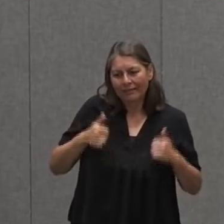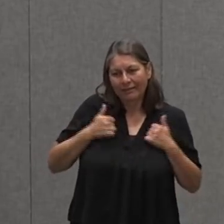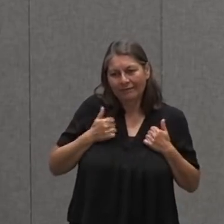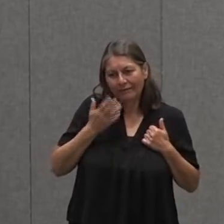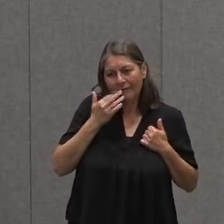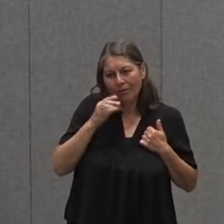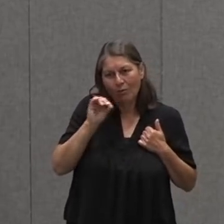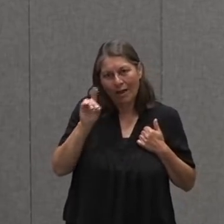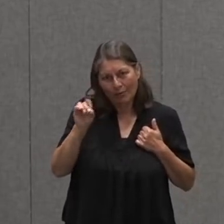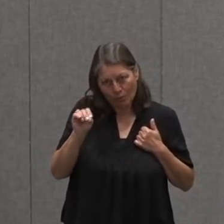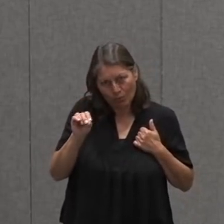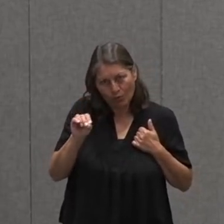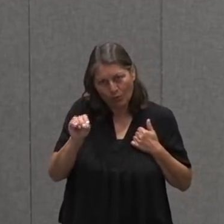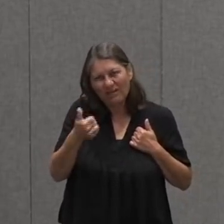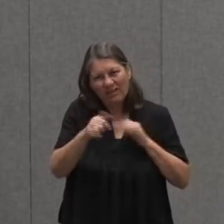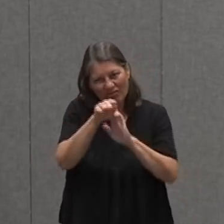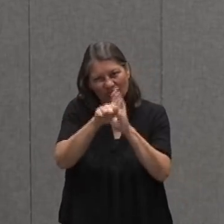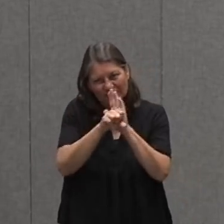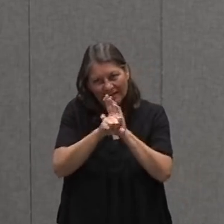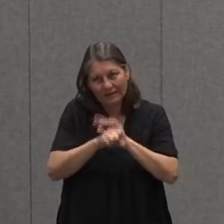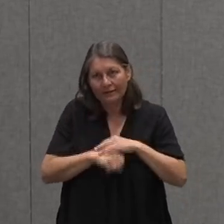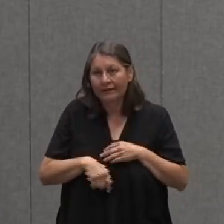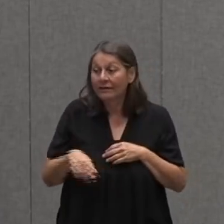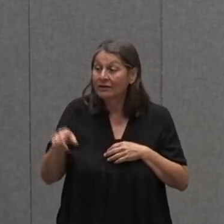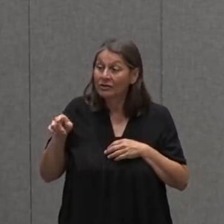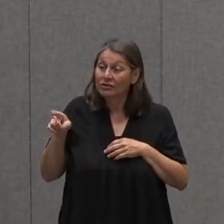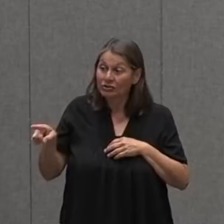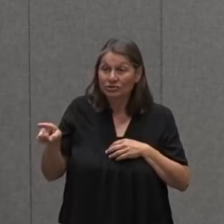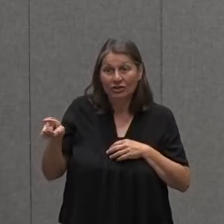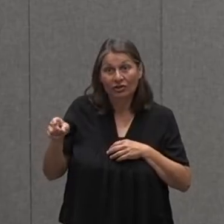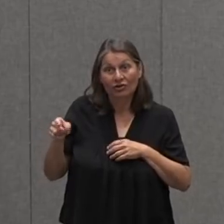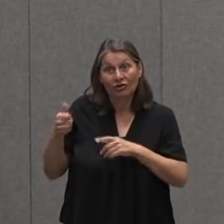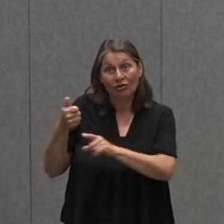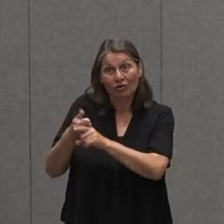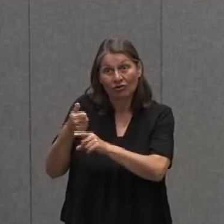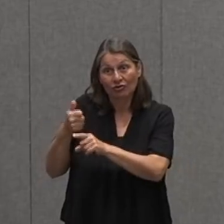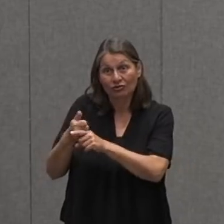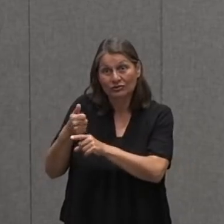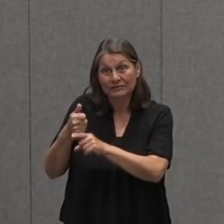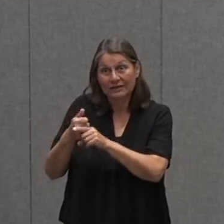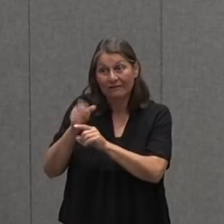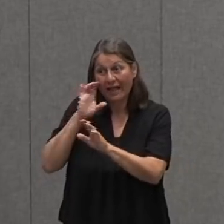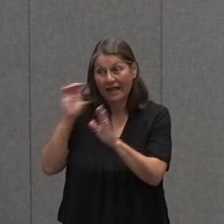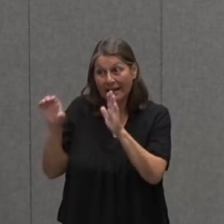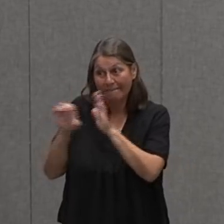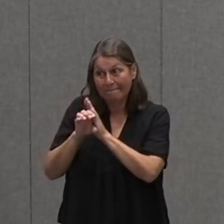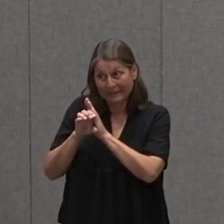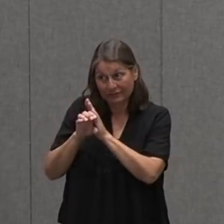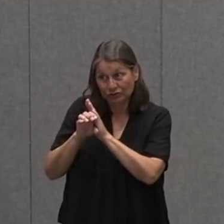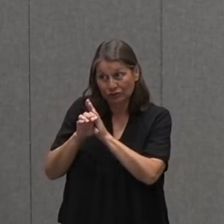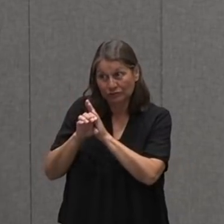And she put a picture of this that she took out of her window up on Facebook.